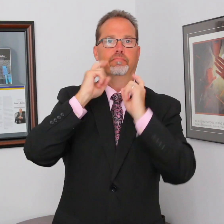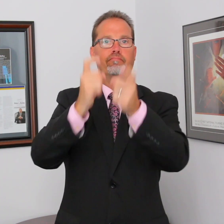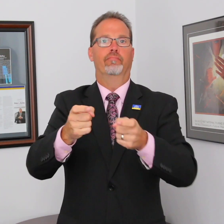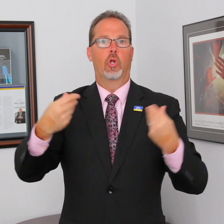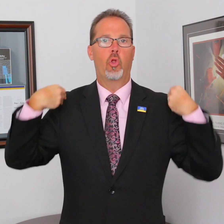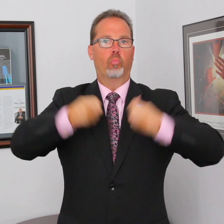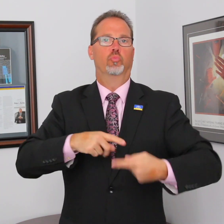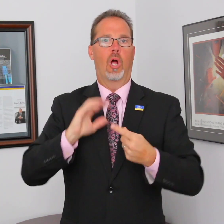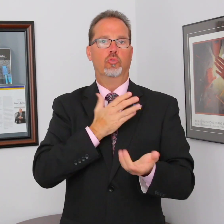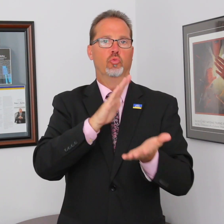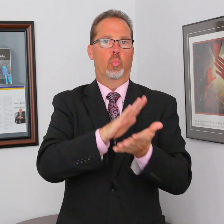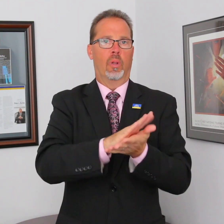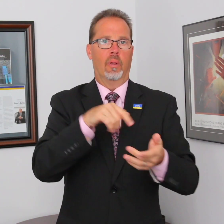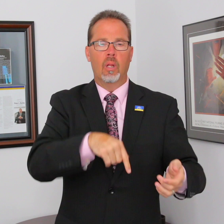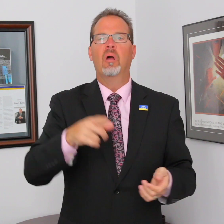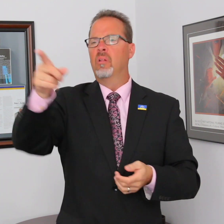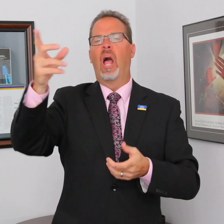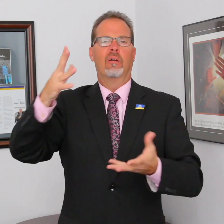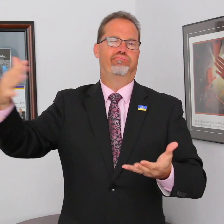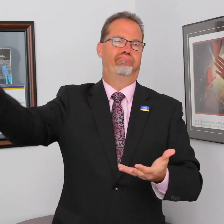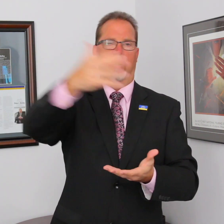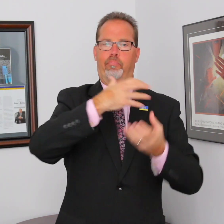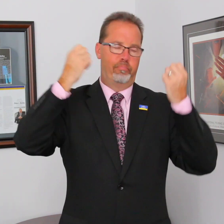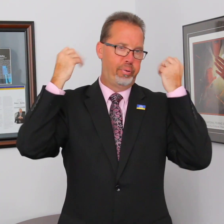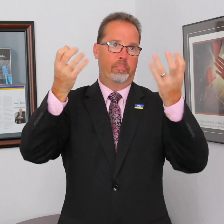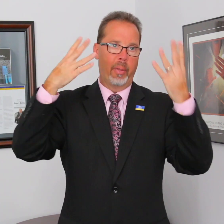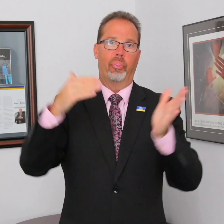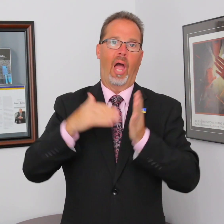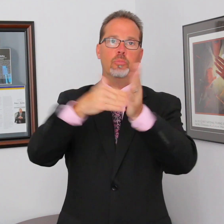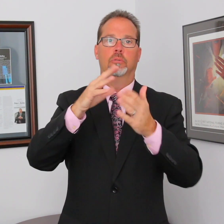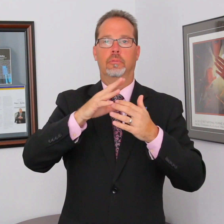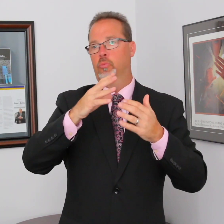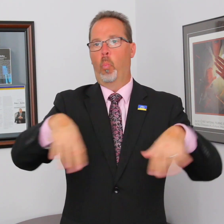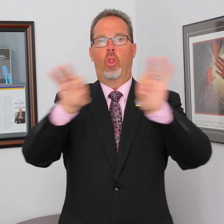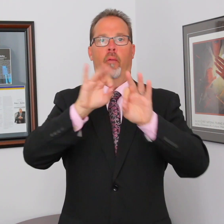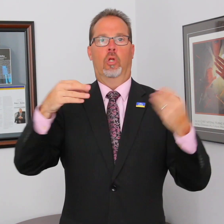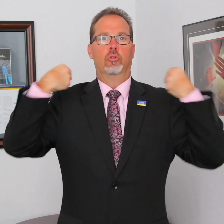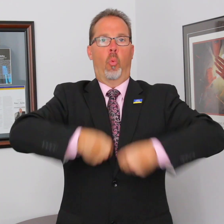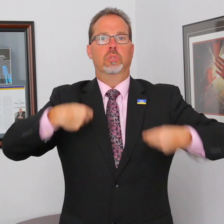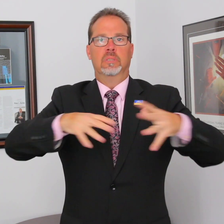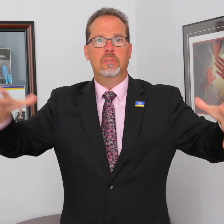were able to give a significant number of those to our school to support our students